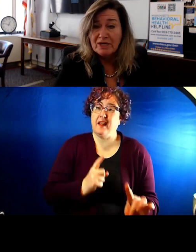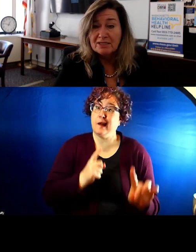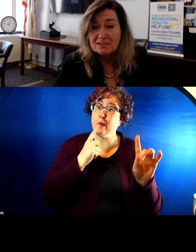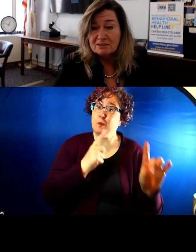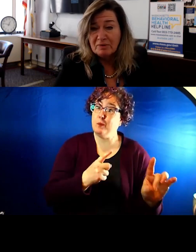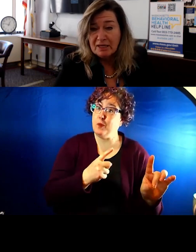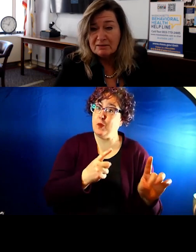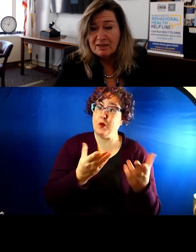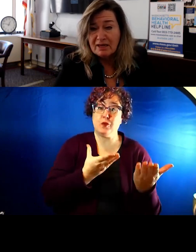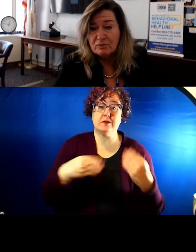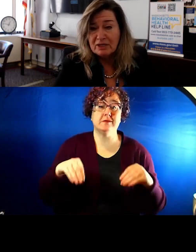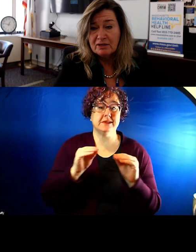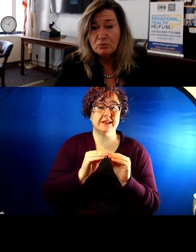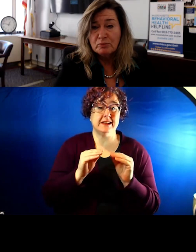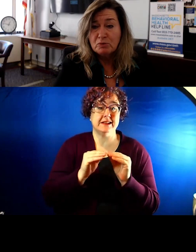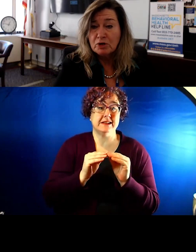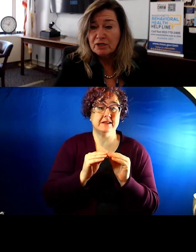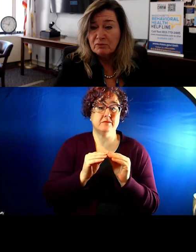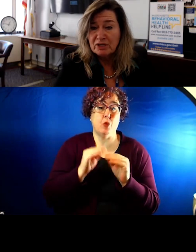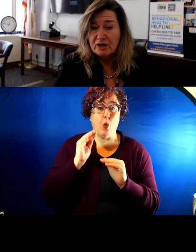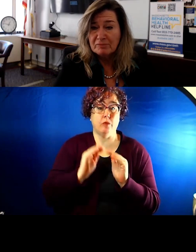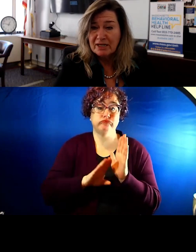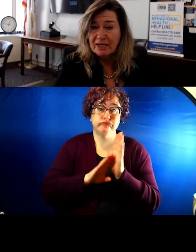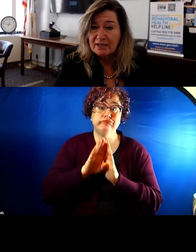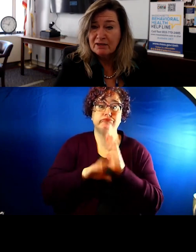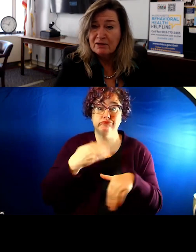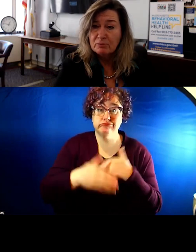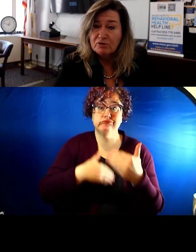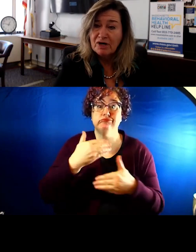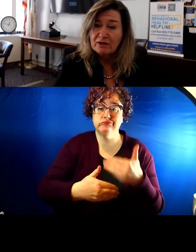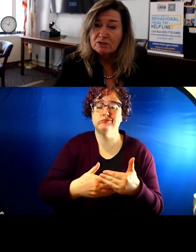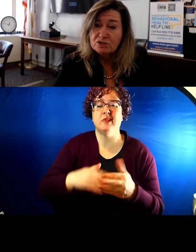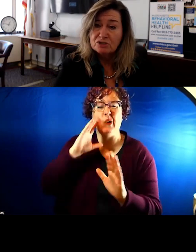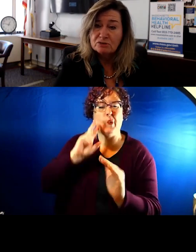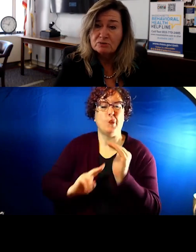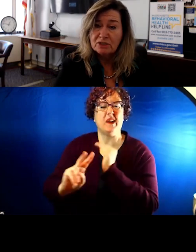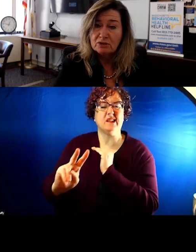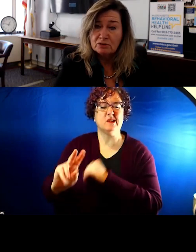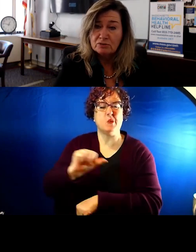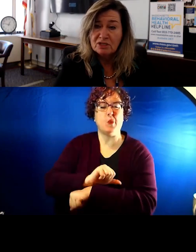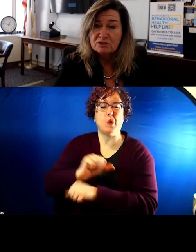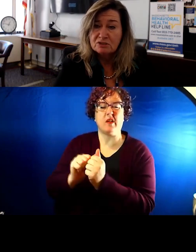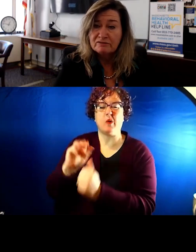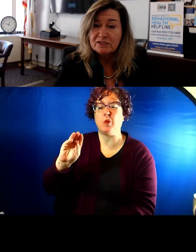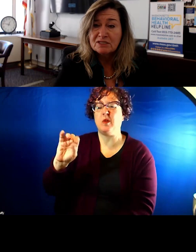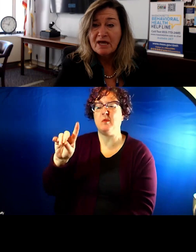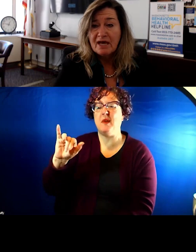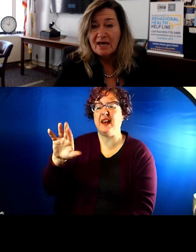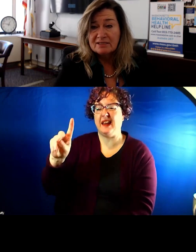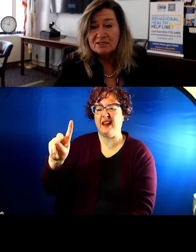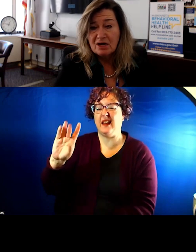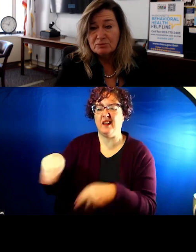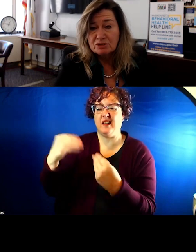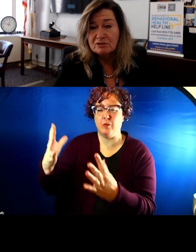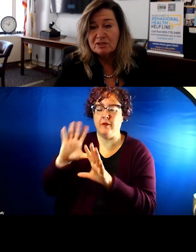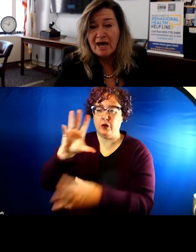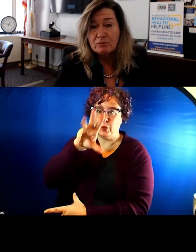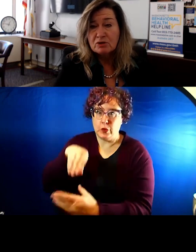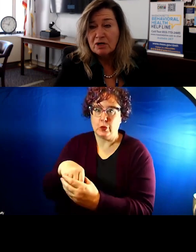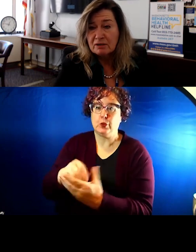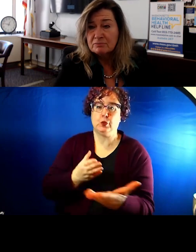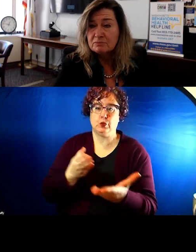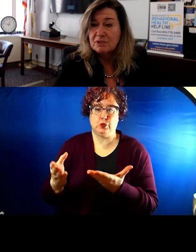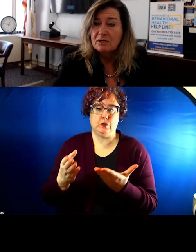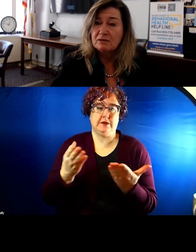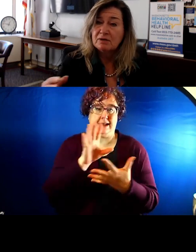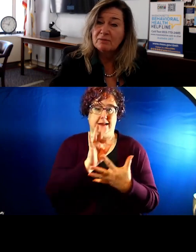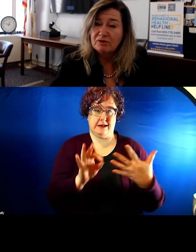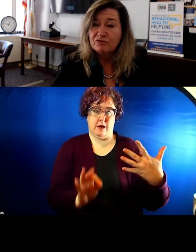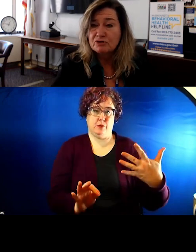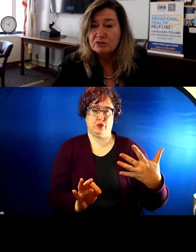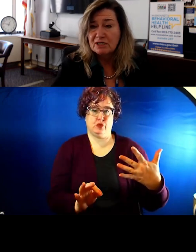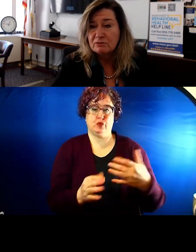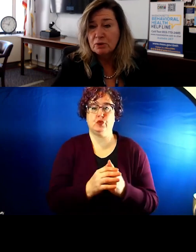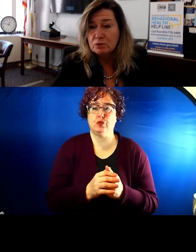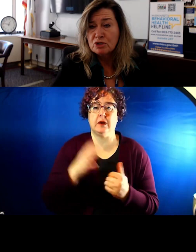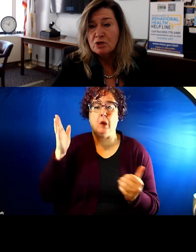WE ANTICIPATE THAT WE WILL WORK WITH MEDICAID AS A SERVICE DOWN THE ROAD.